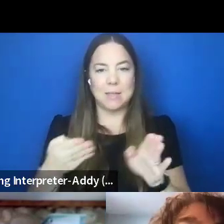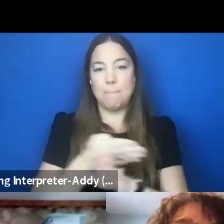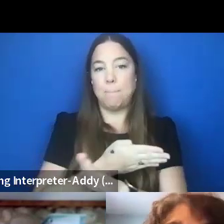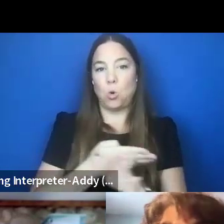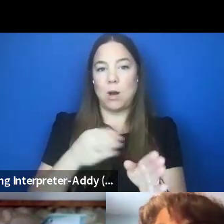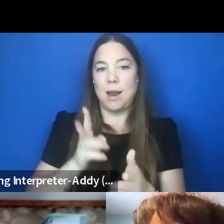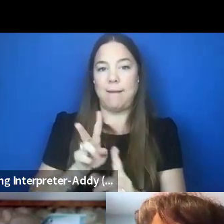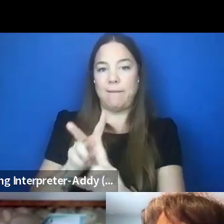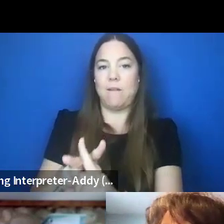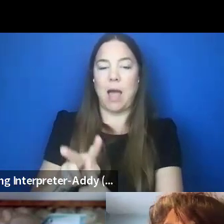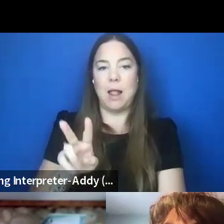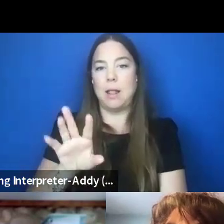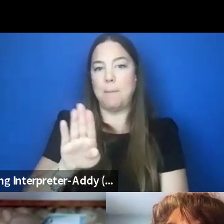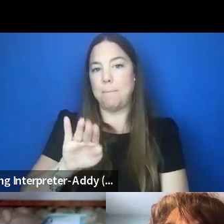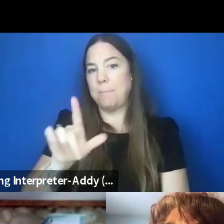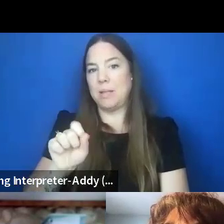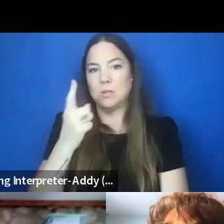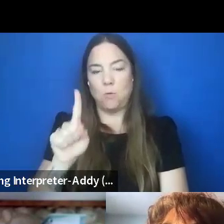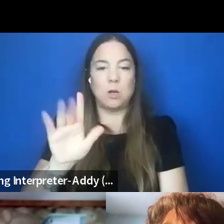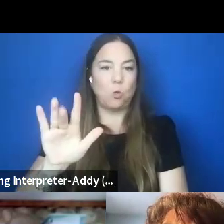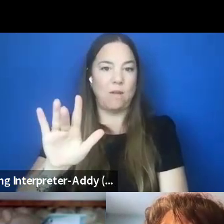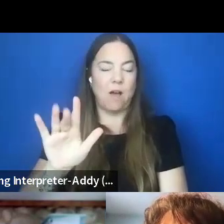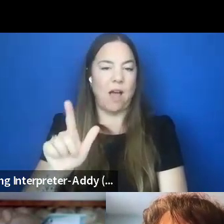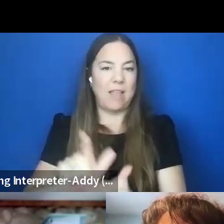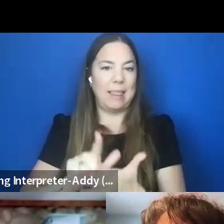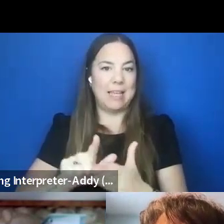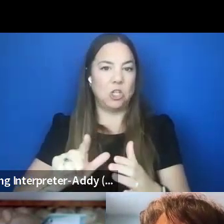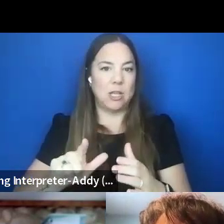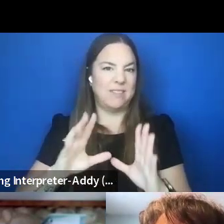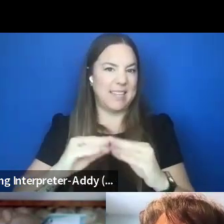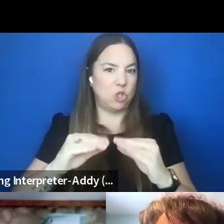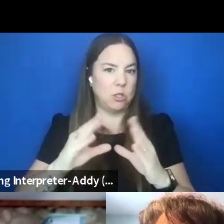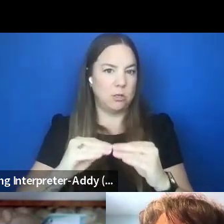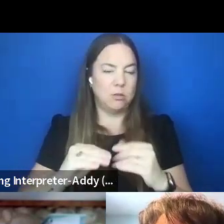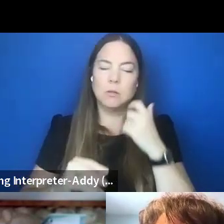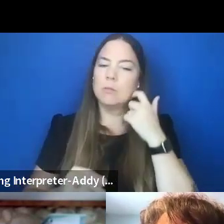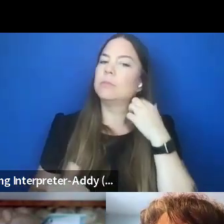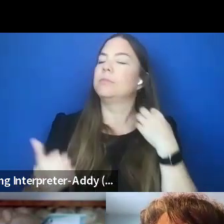Adeleigh Belyeu: 25 legislative session, and Adeleigh Belyeu: we've got a couple of voting bills up